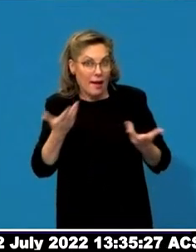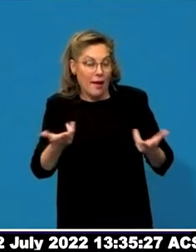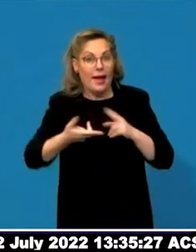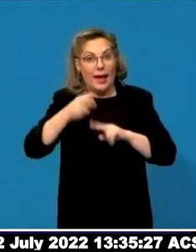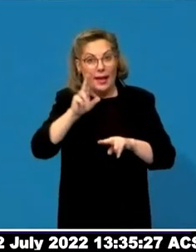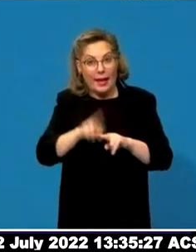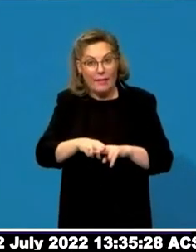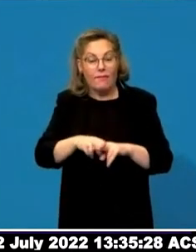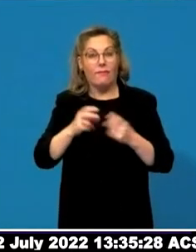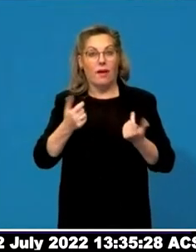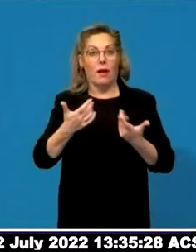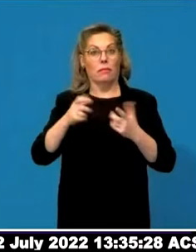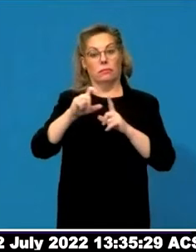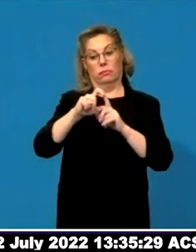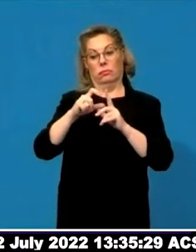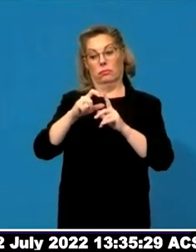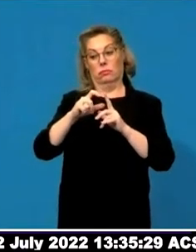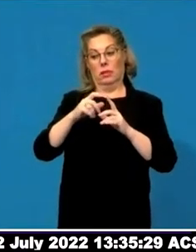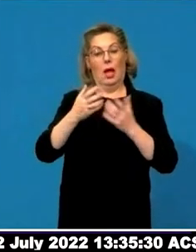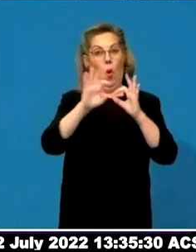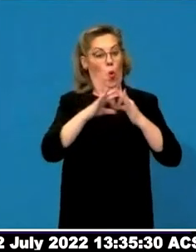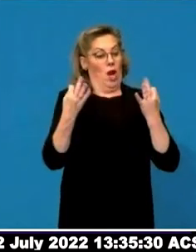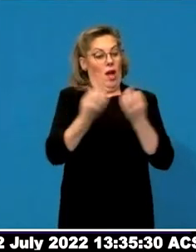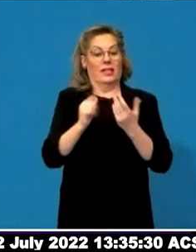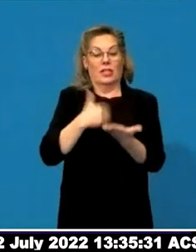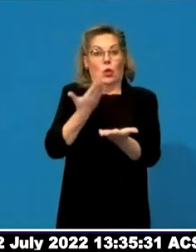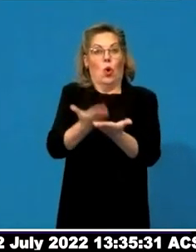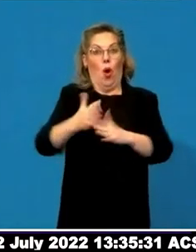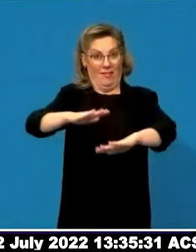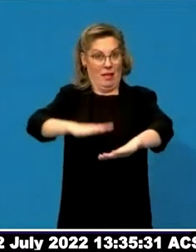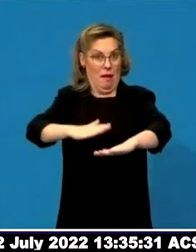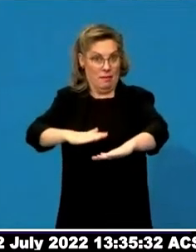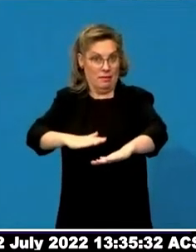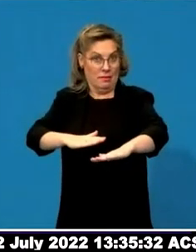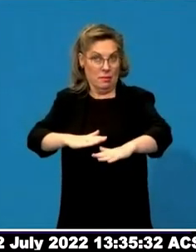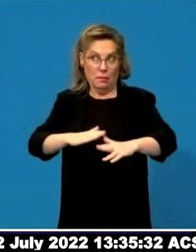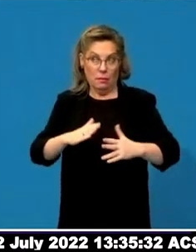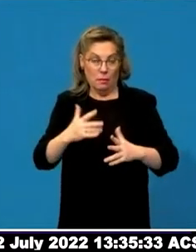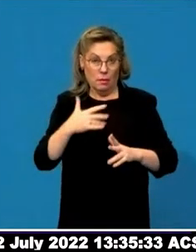in terms of obtaining assessments? MS McRAE: Yeah, I think it would make a big difference.